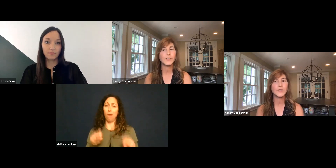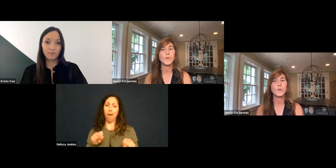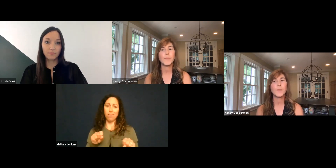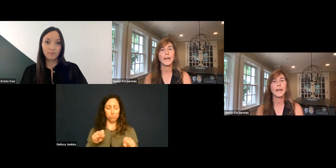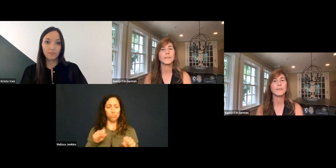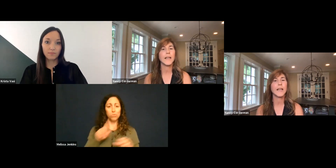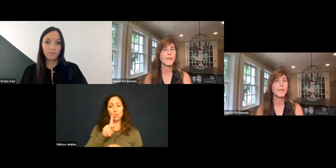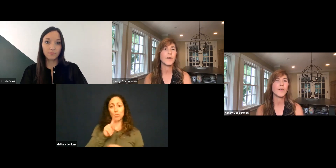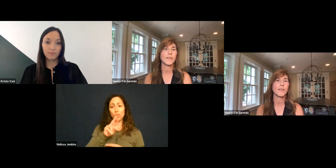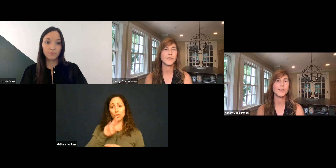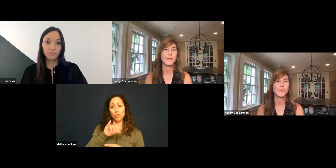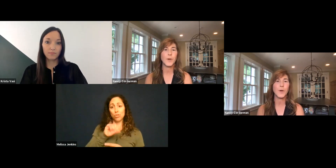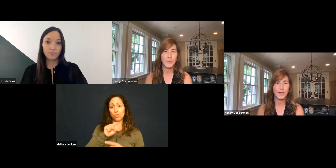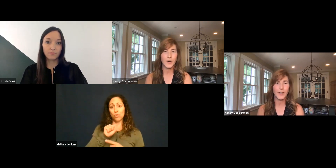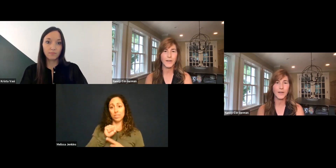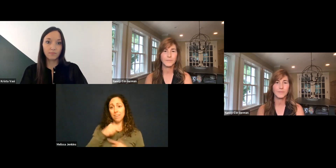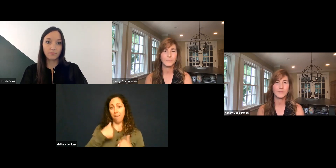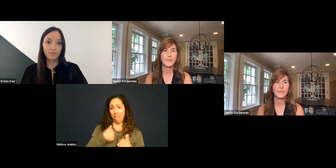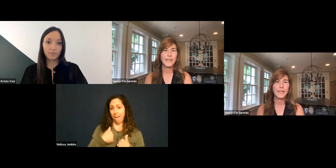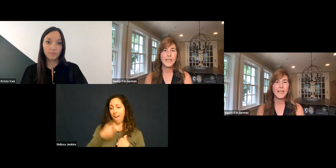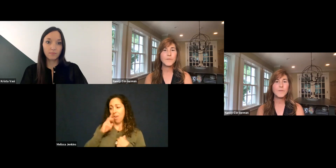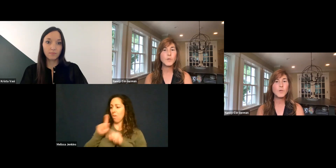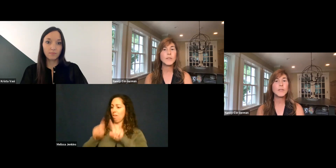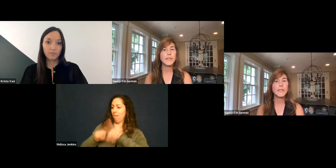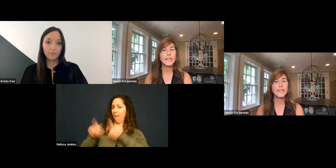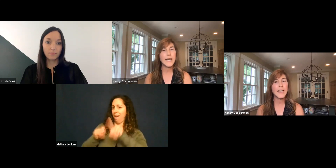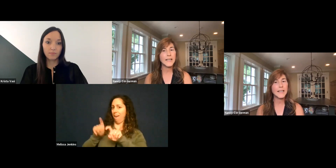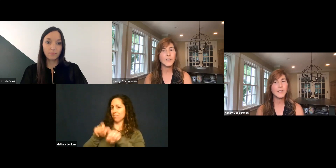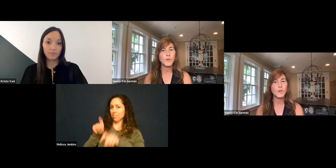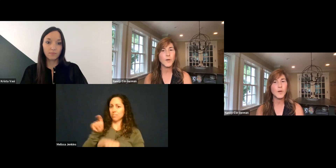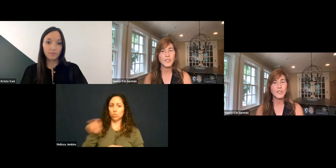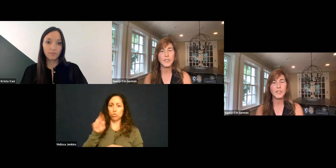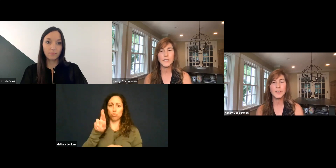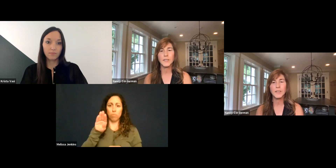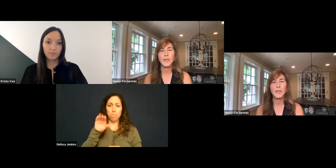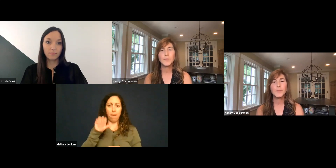to Rebecca live on this webinar. If you would like to ask a question,